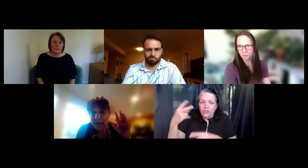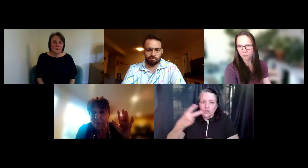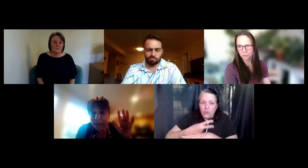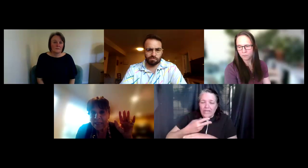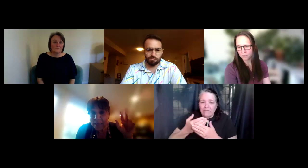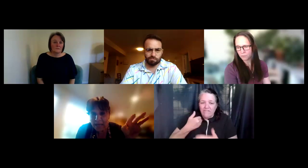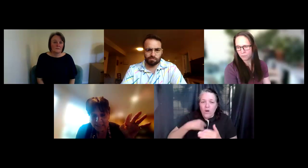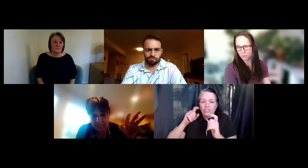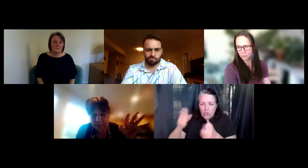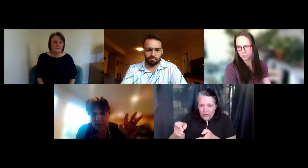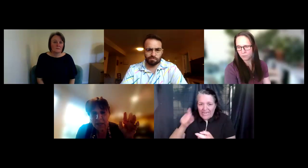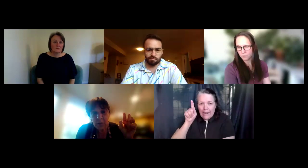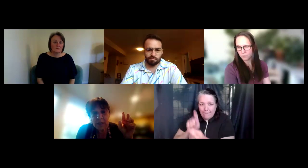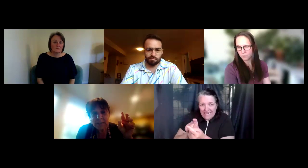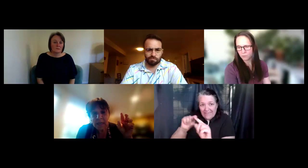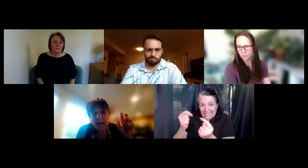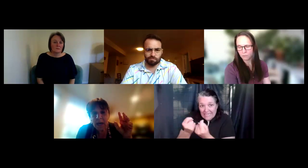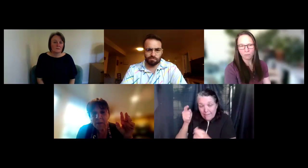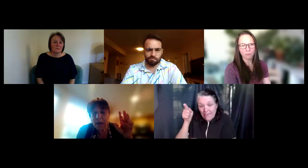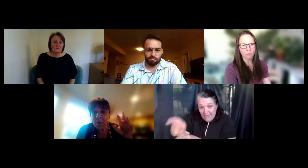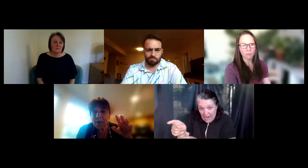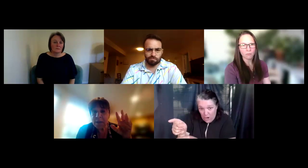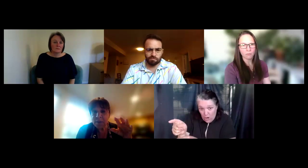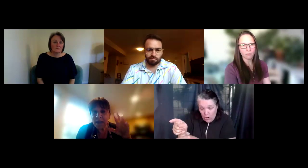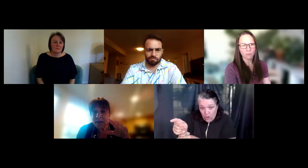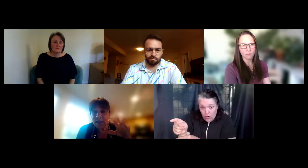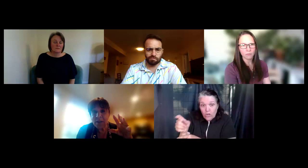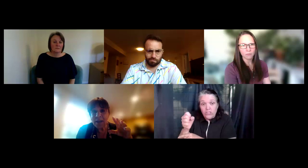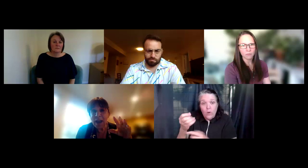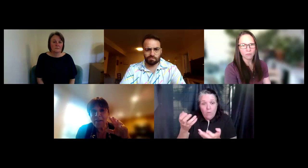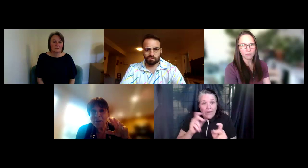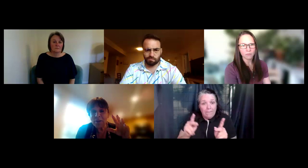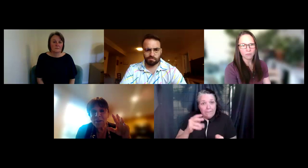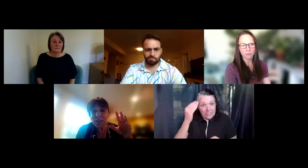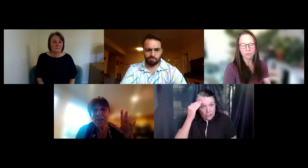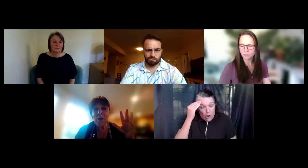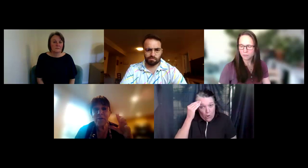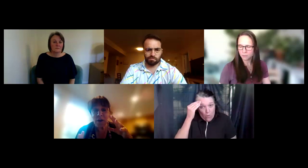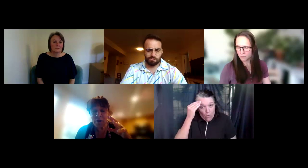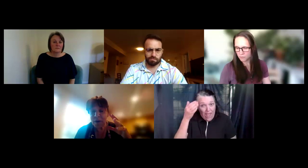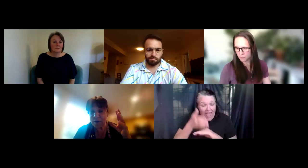and meeting that team, which I wanted people to kind of know that after looking over our record,